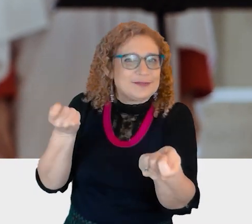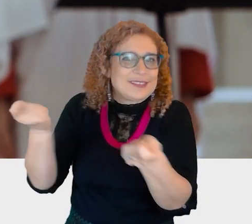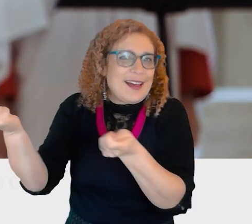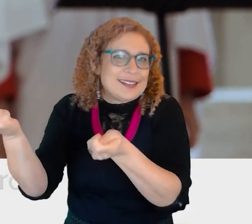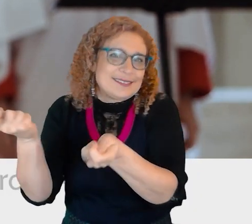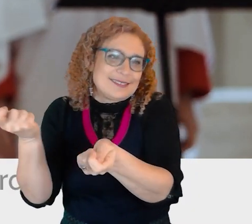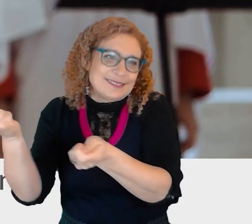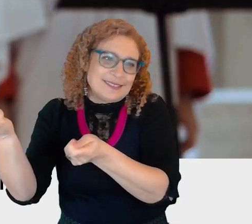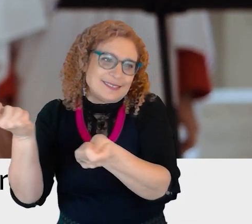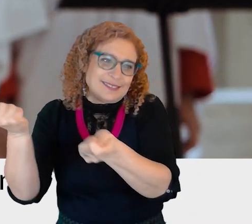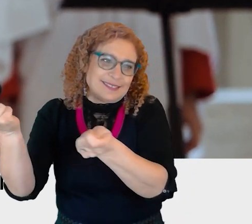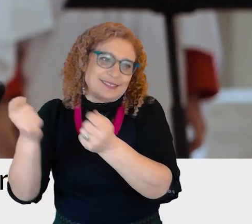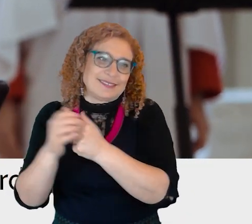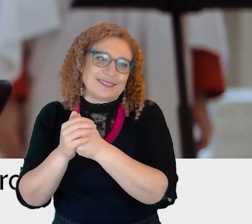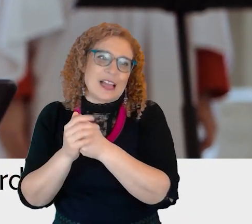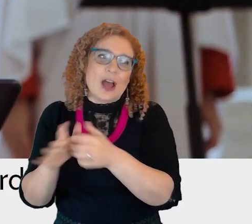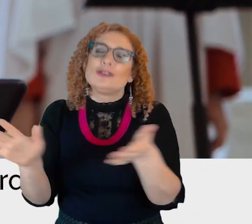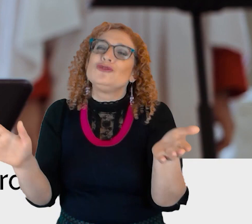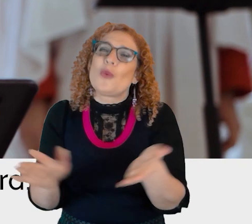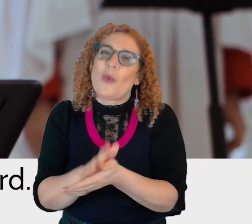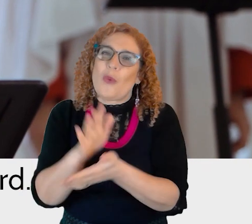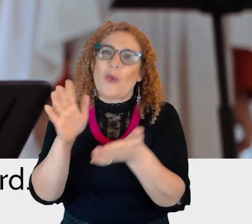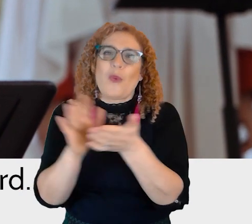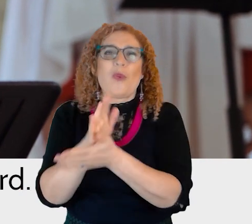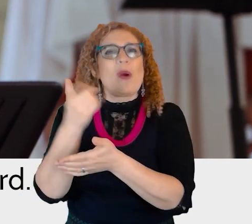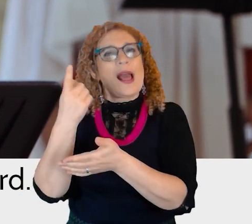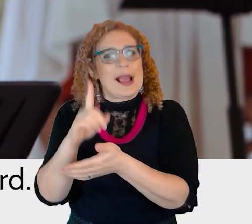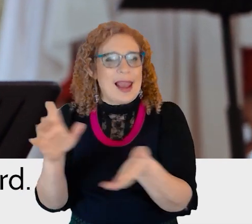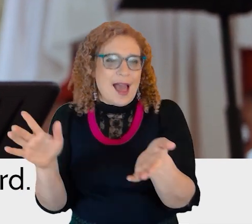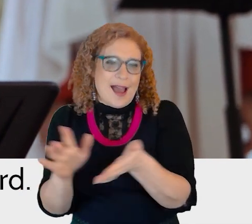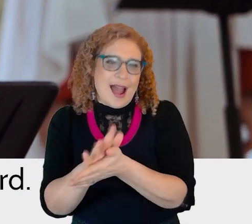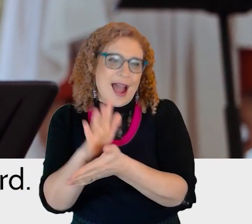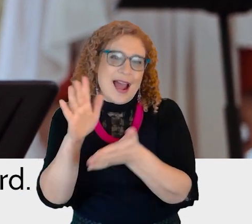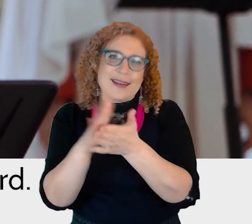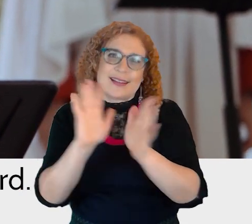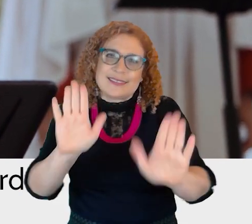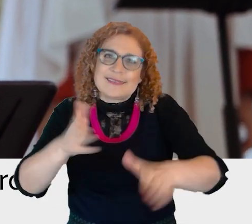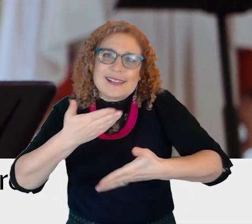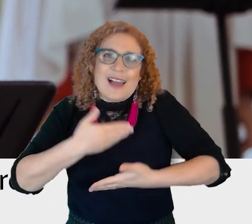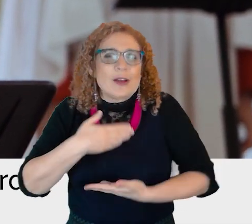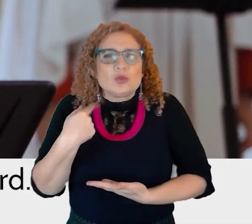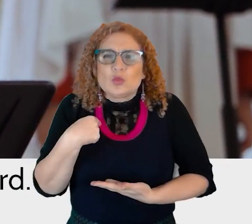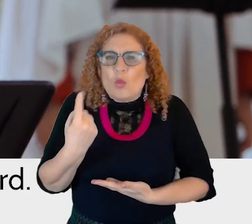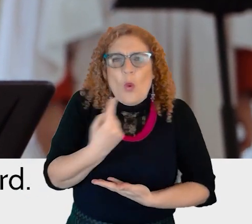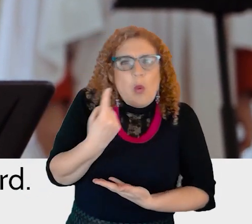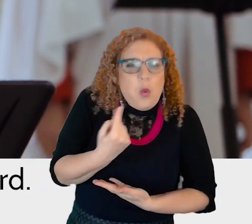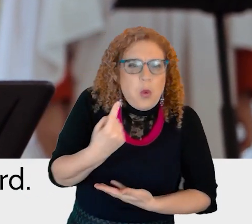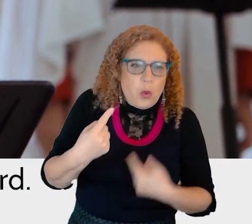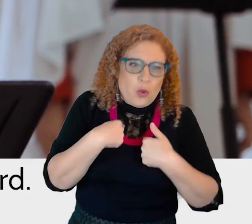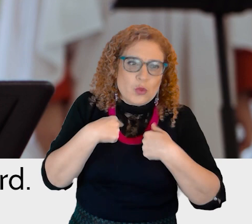Wait for the Lord Keep watch, take heart